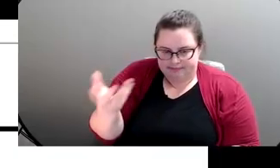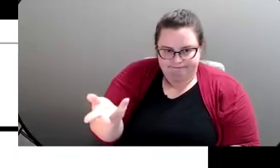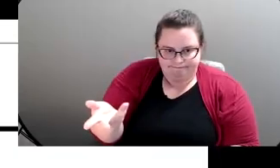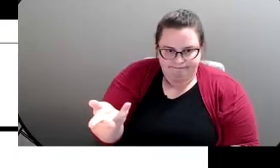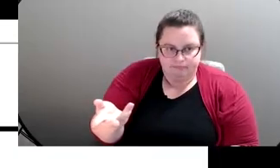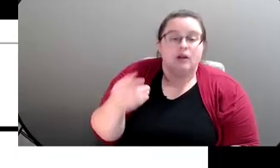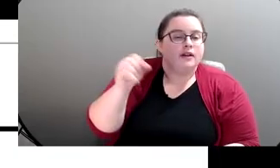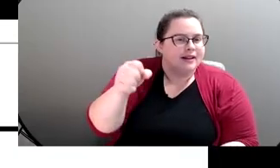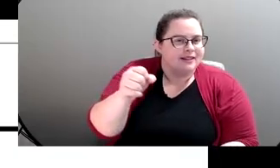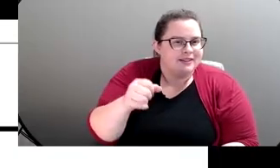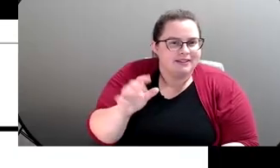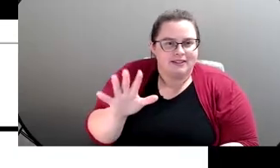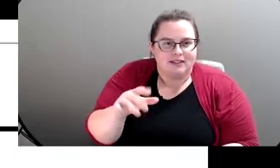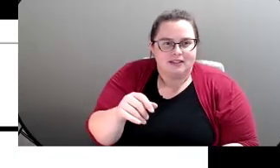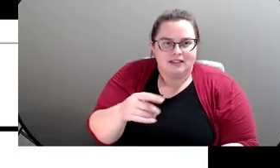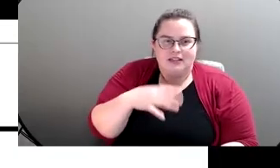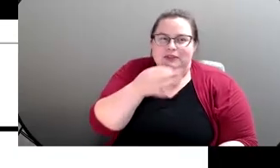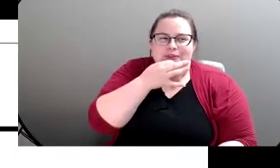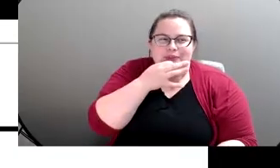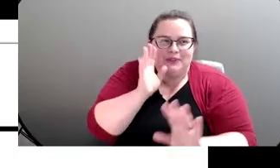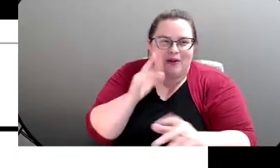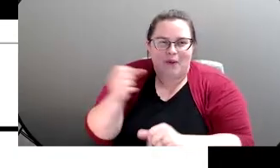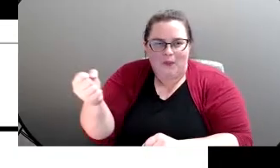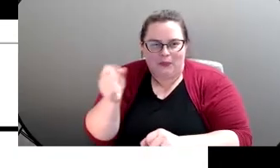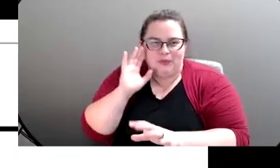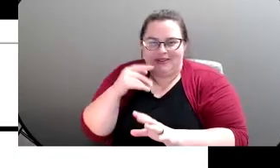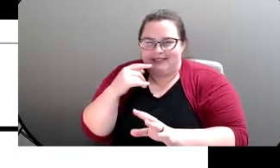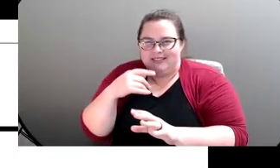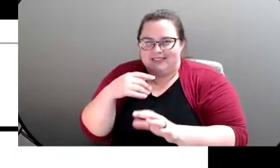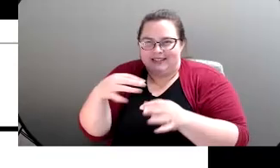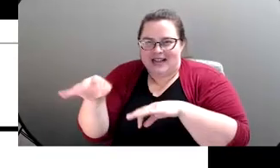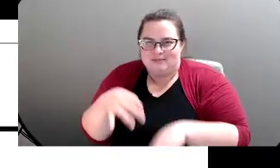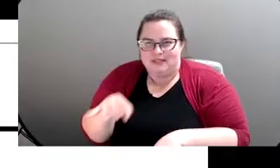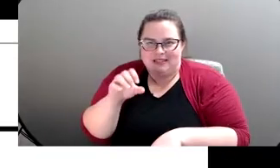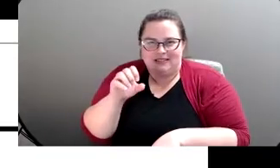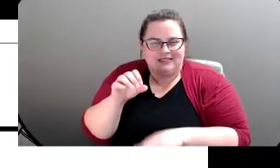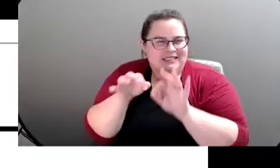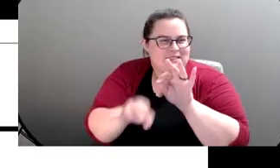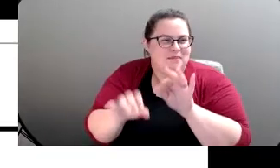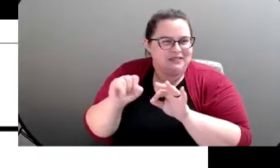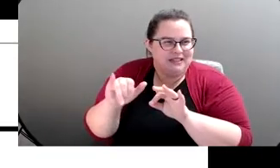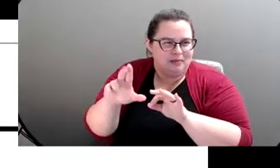Oh yeah. Oh, it's coming up. Okay. I won't talk about simple syllabus quite yet. So what we want to kind of,